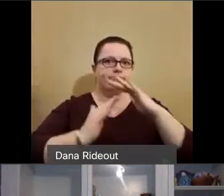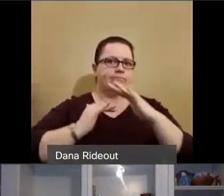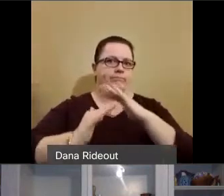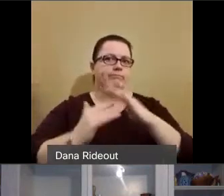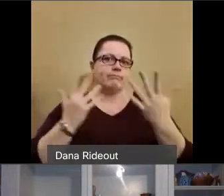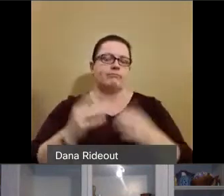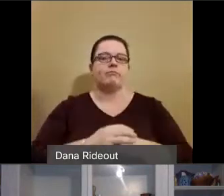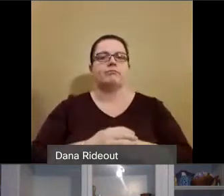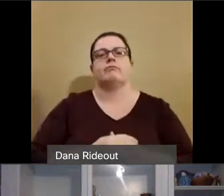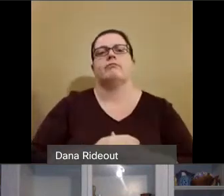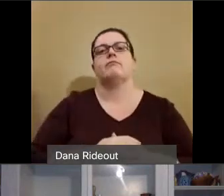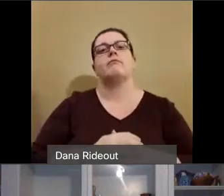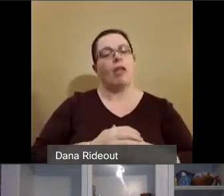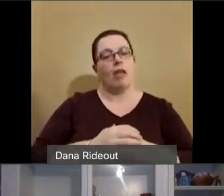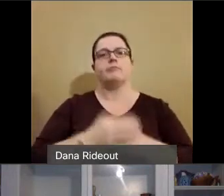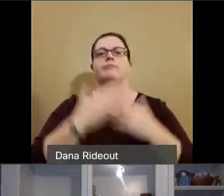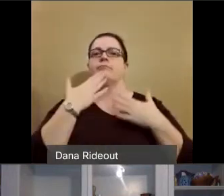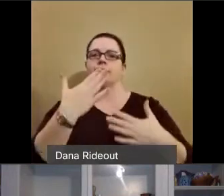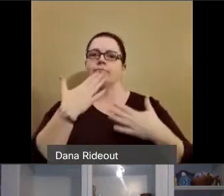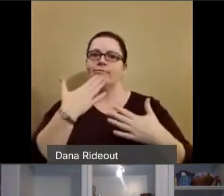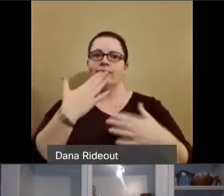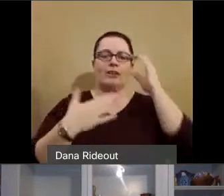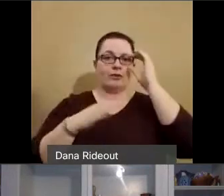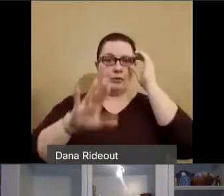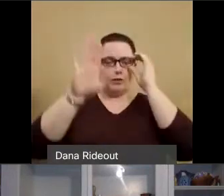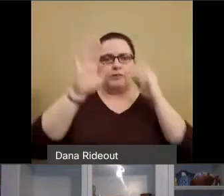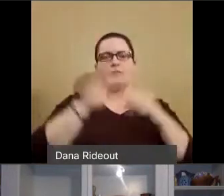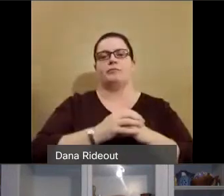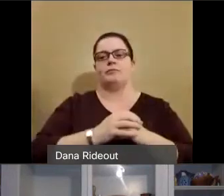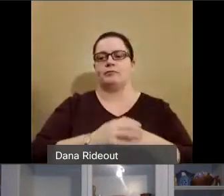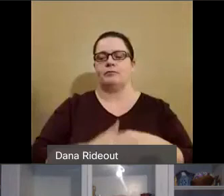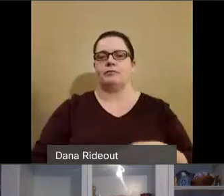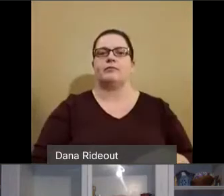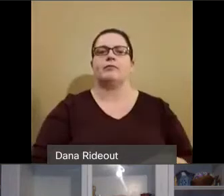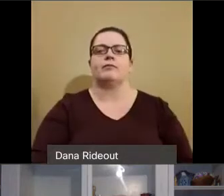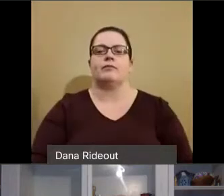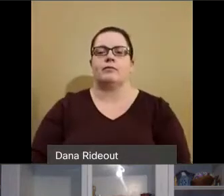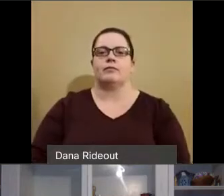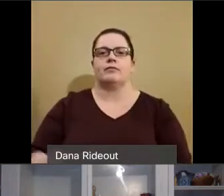Sure, thank you so much. Sure. I got that. Okay, great. And. So, the short answer is, I don't know,